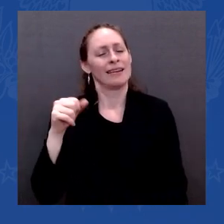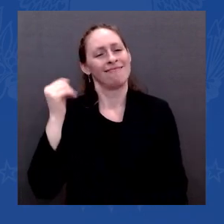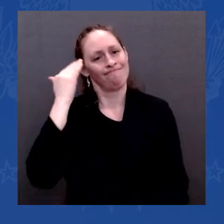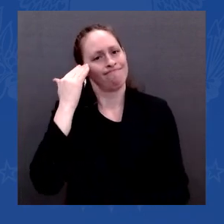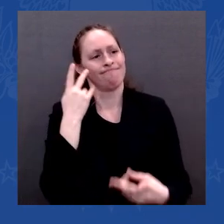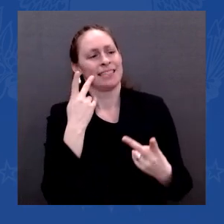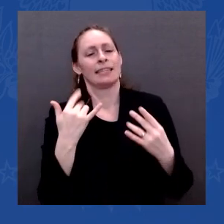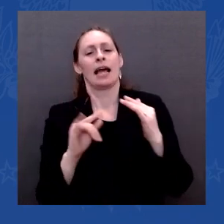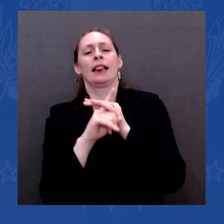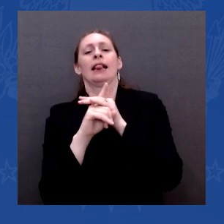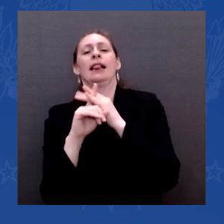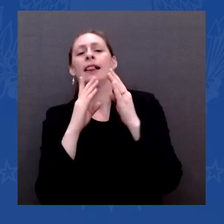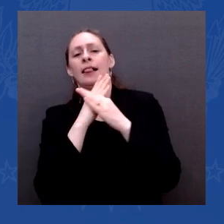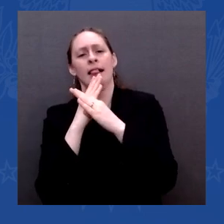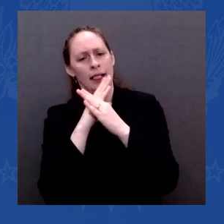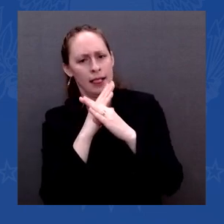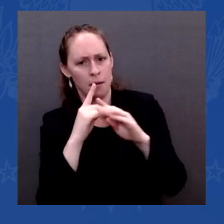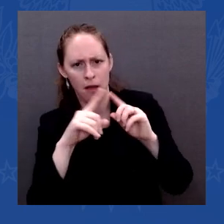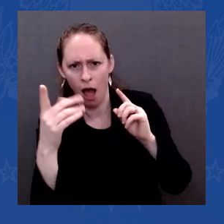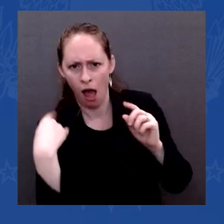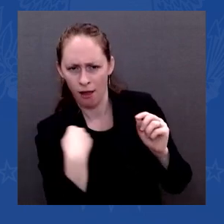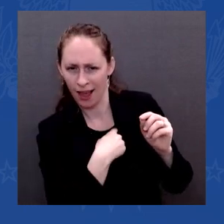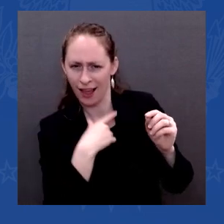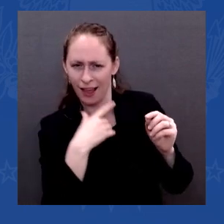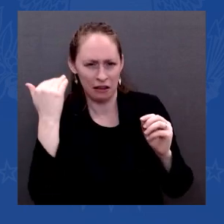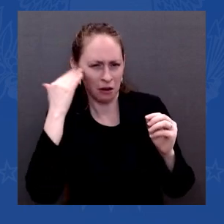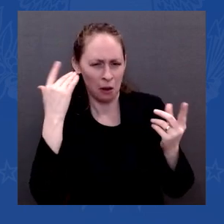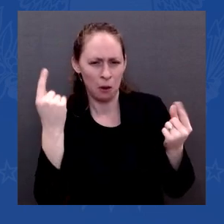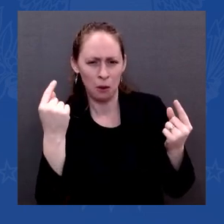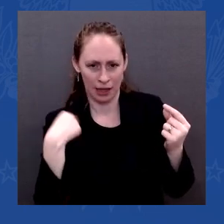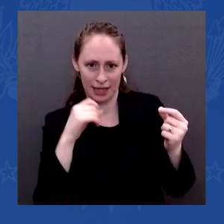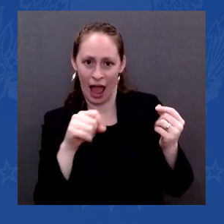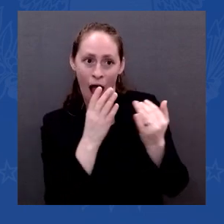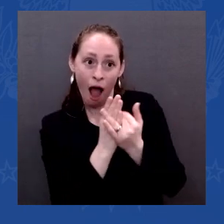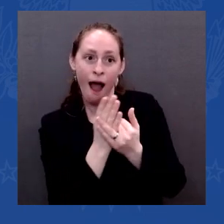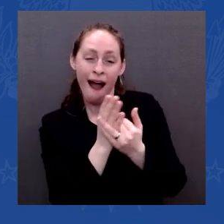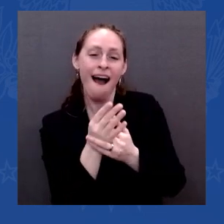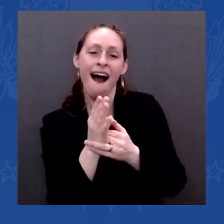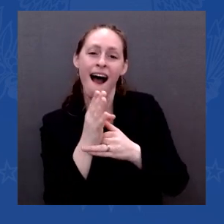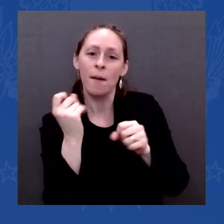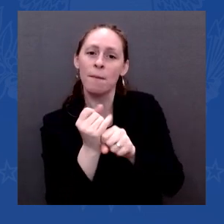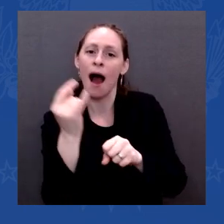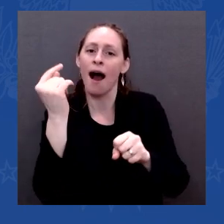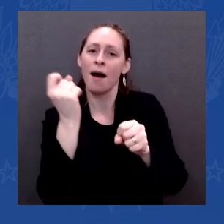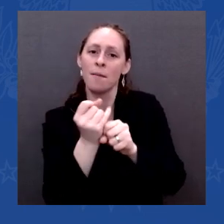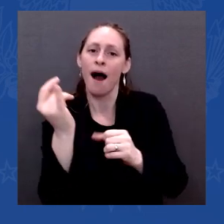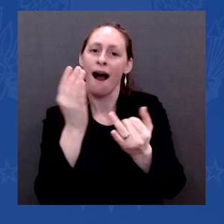Last year, with your help, we laid the groundwork. This year, we have to build it. The biggest weapon in our arsenal